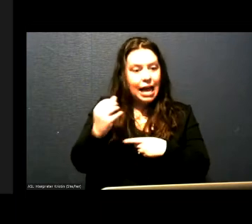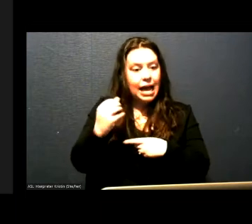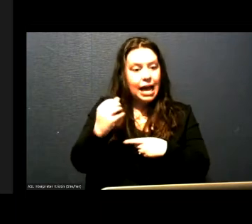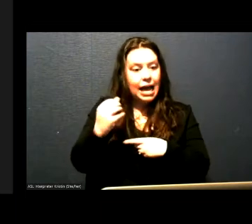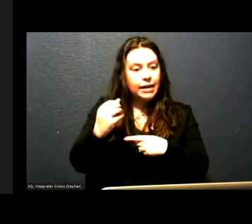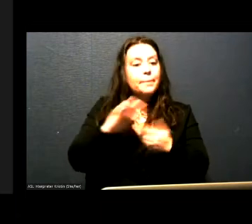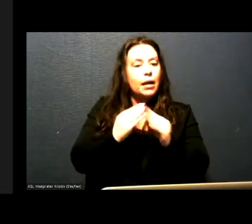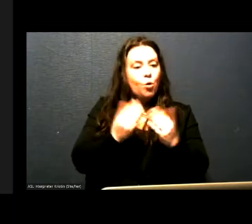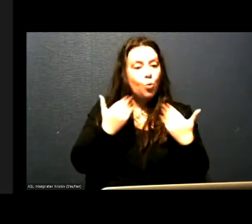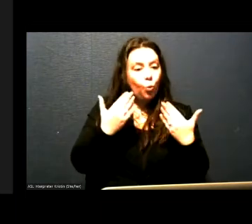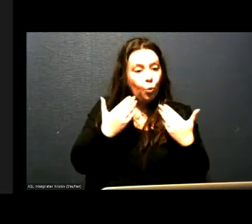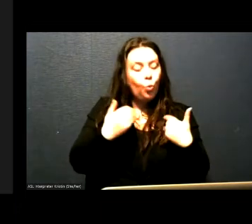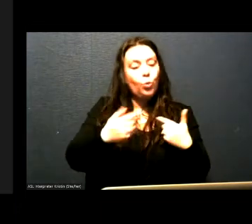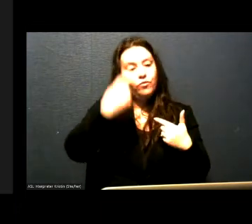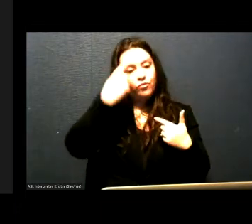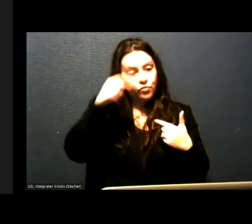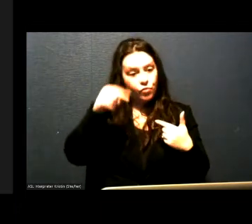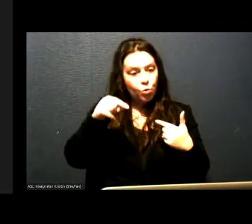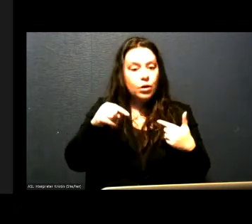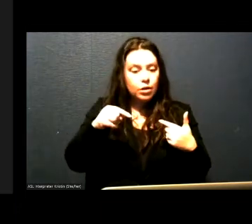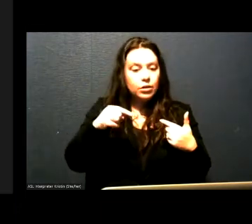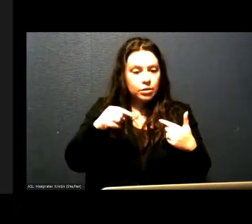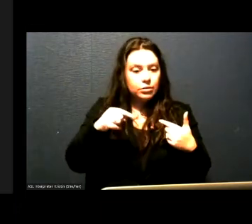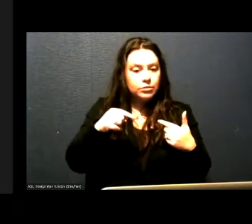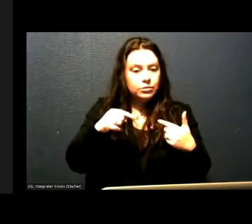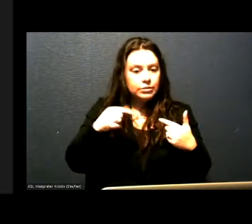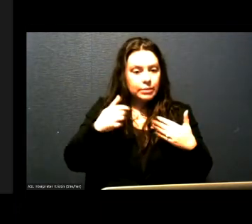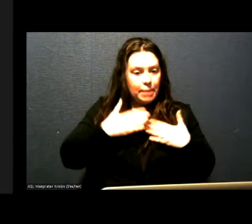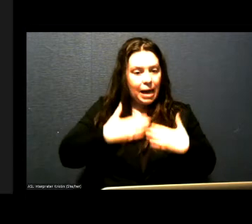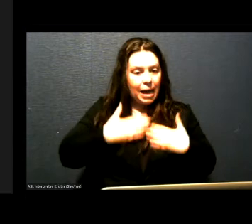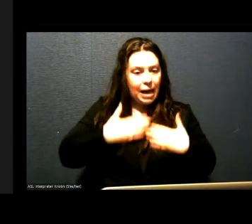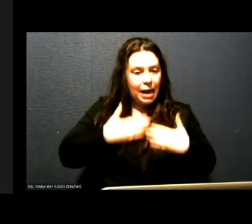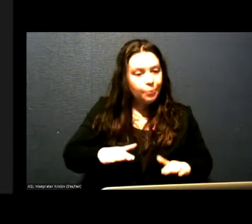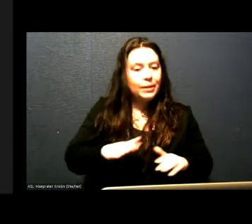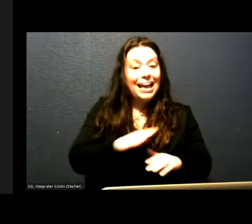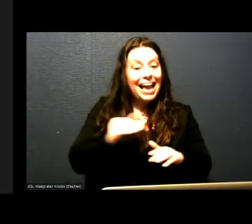feeding trough for their young animals, um for the young pelicans. So they'll have the fish in